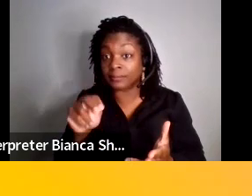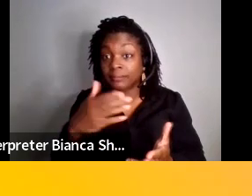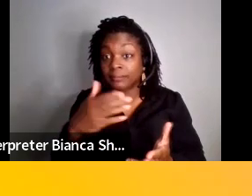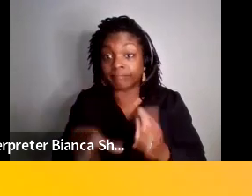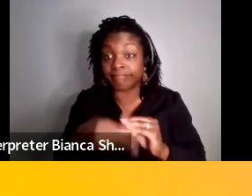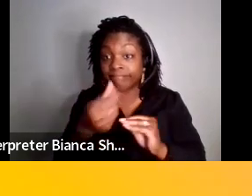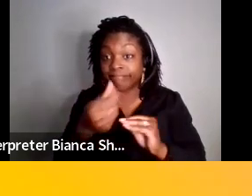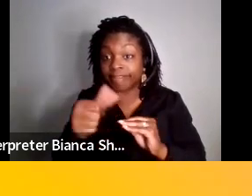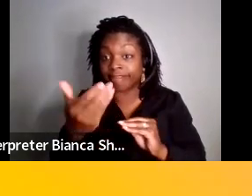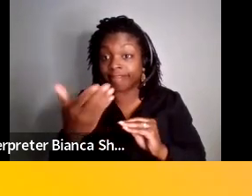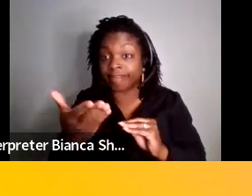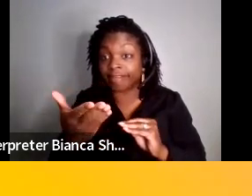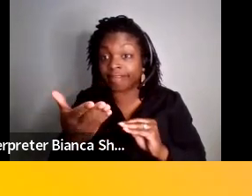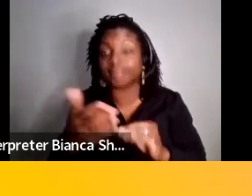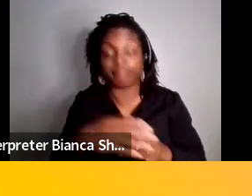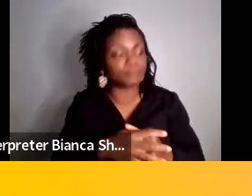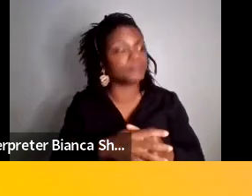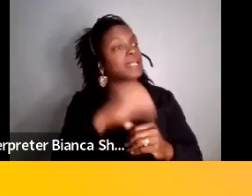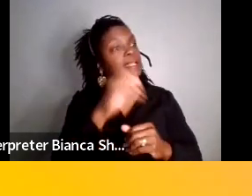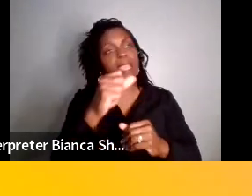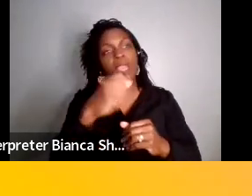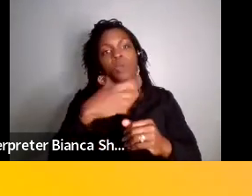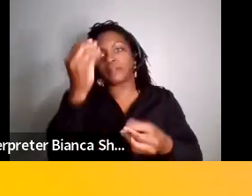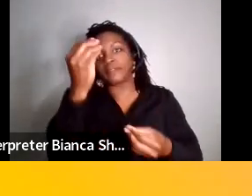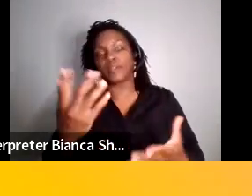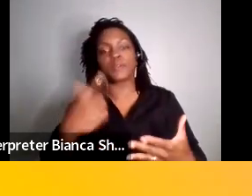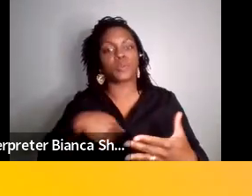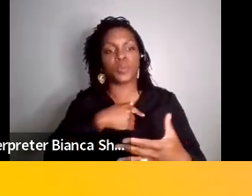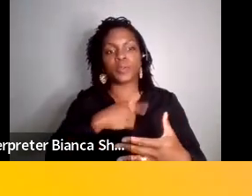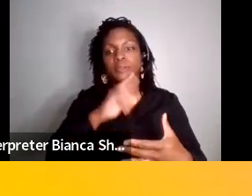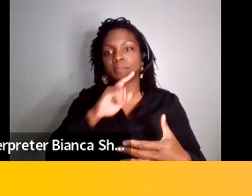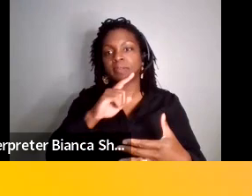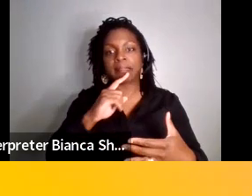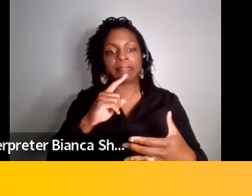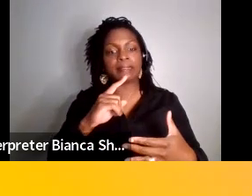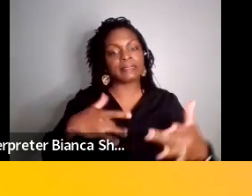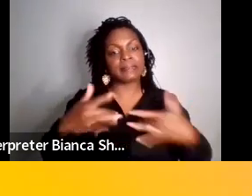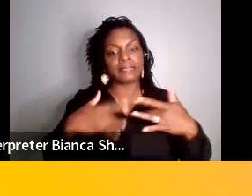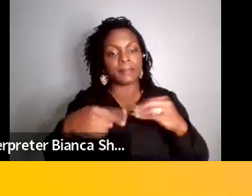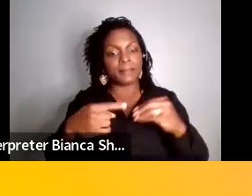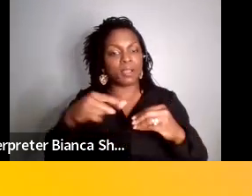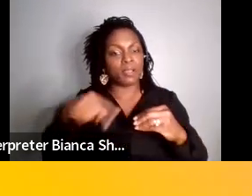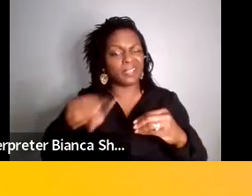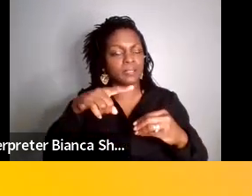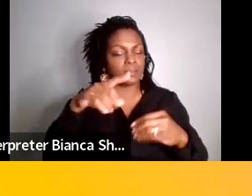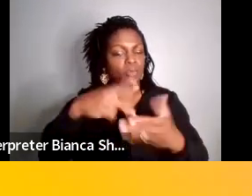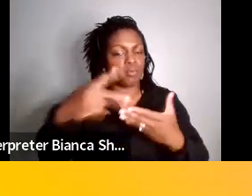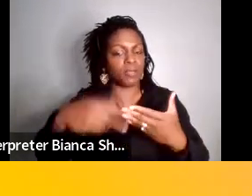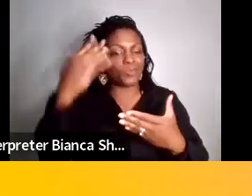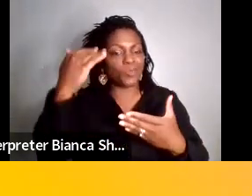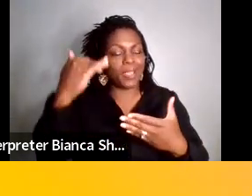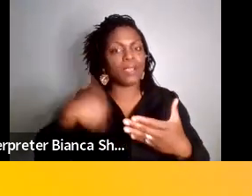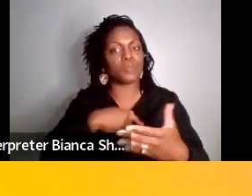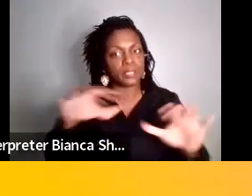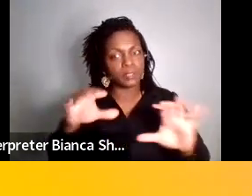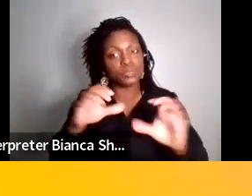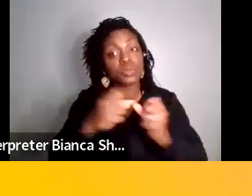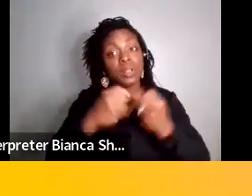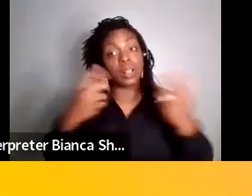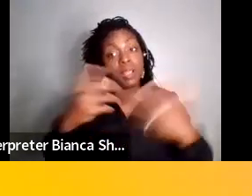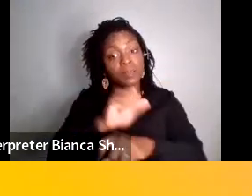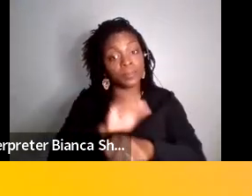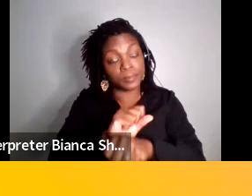You know, we are really about these programs because we do a lot of work to assist people with disabilities.